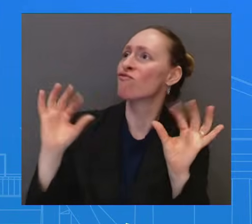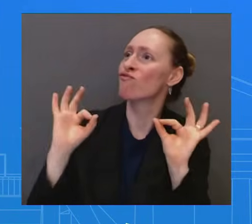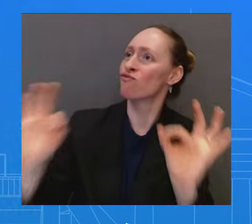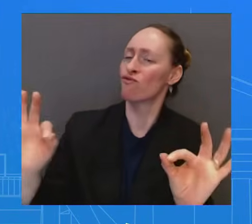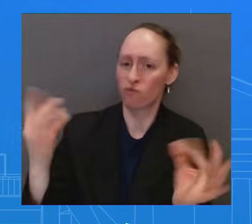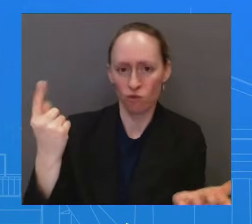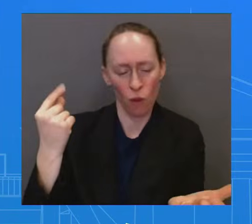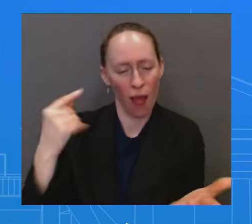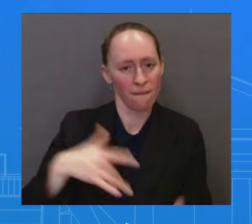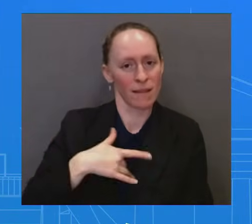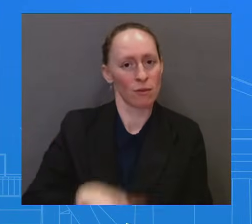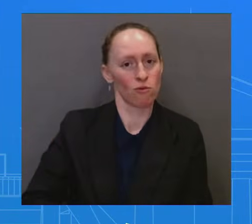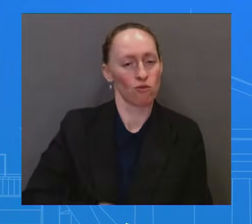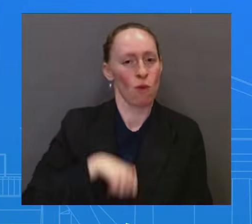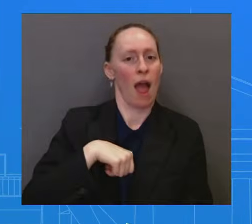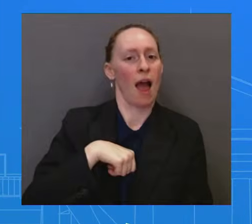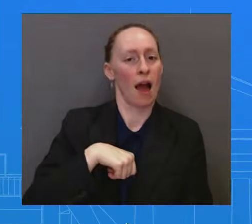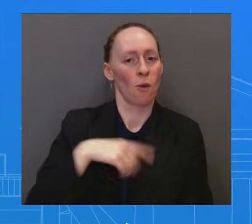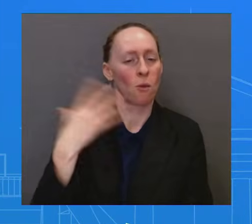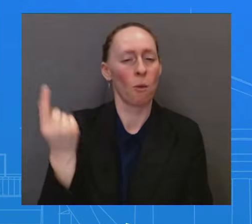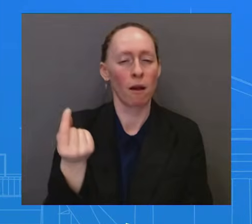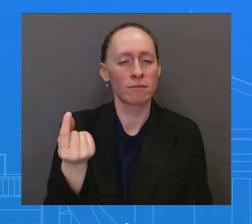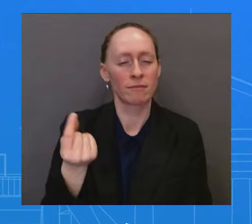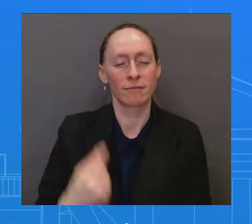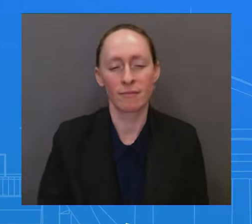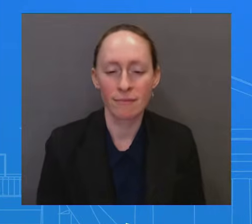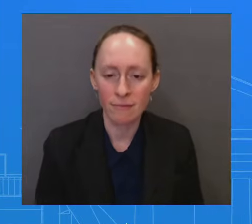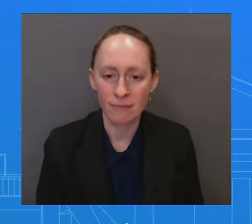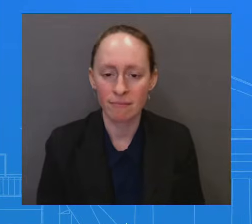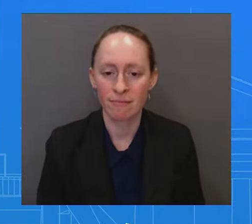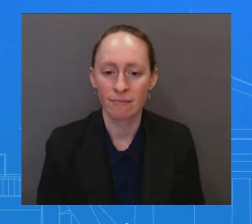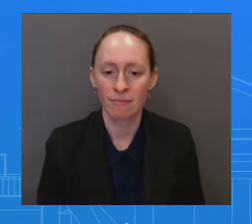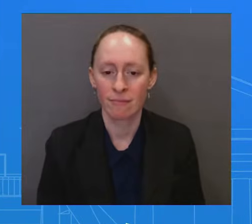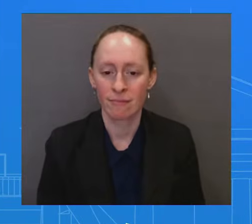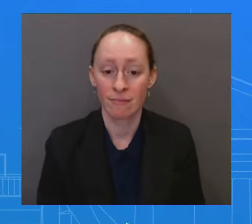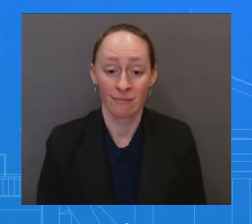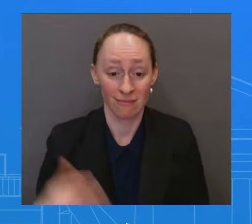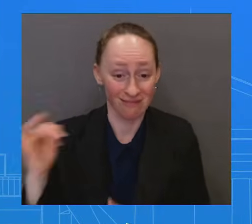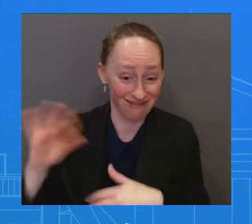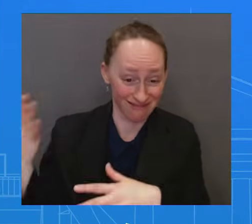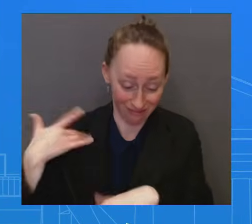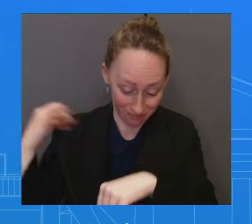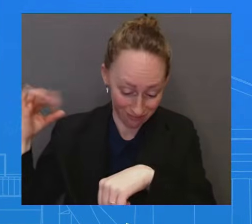that you know that we're -- we're running late, and I don't want to -- I don't want to belabor this. So, I -- this answer could go on for, like, 20 minutes.